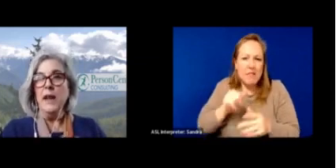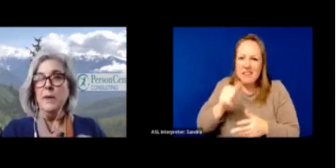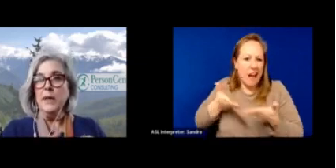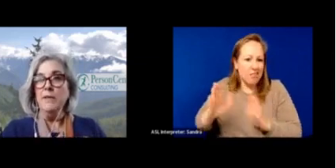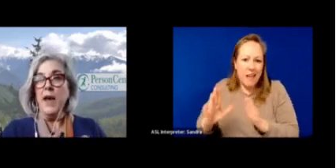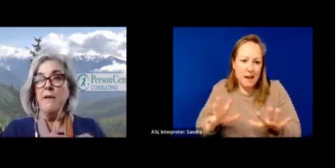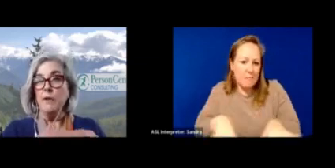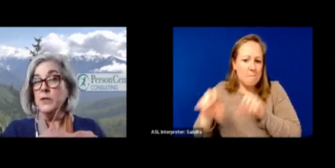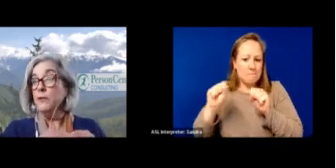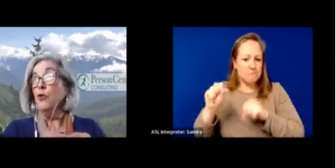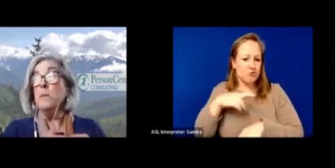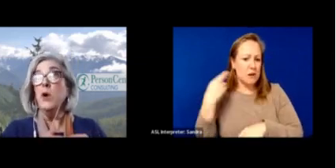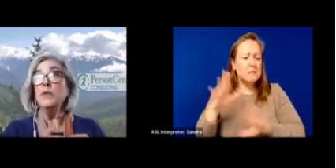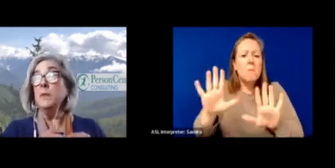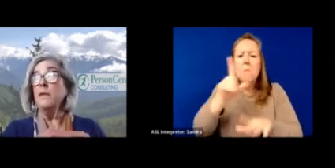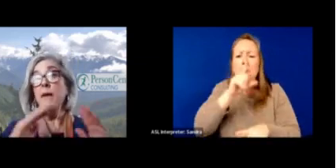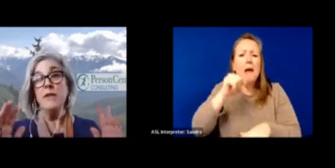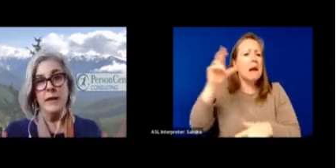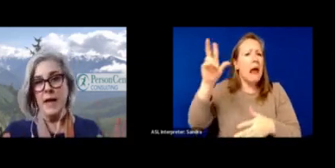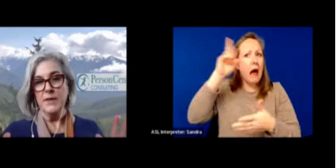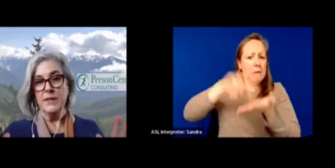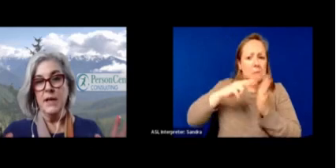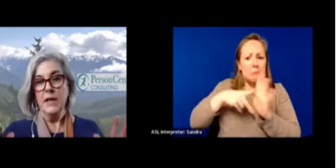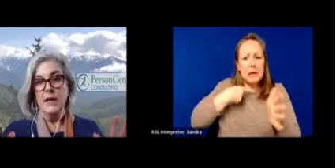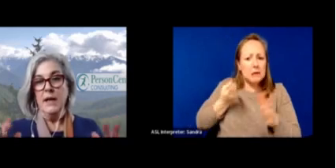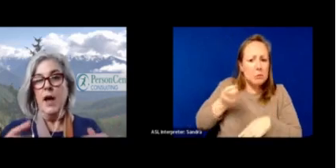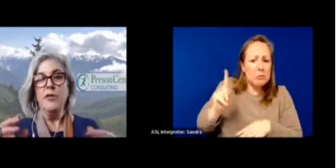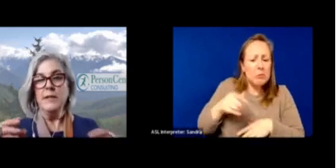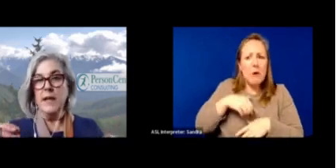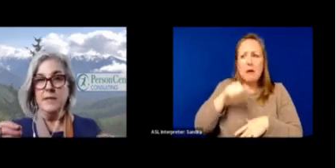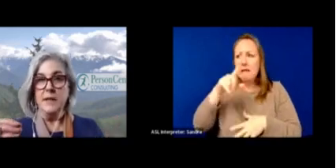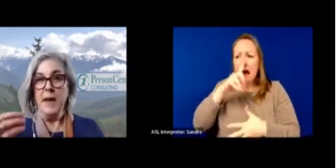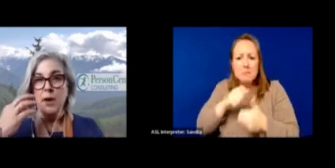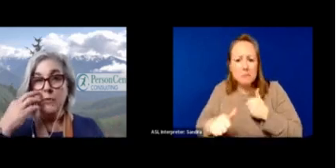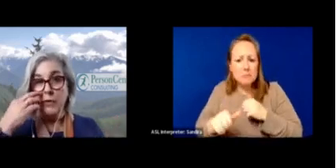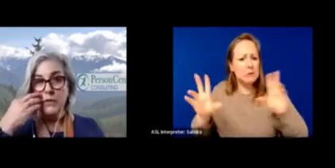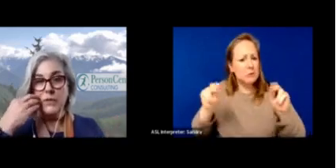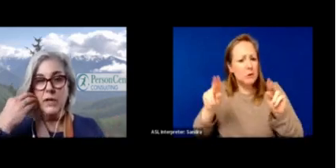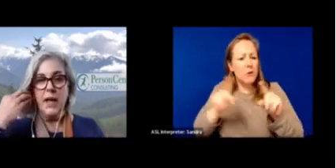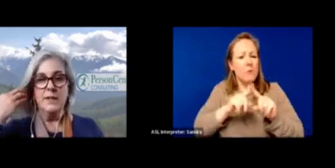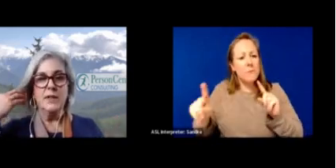people's opportunities to learn from their own mistakes. Most of us have friends and family who